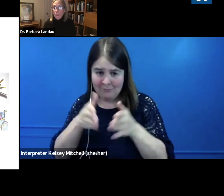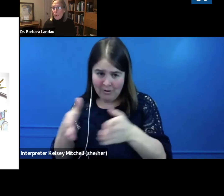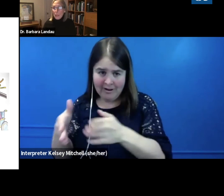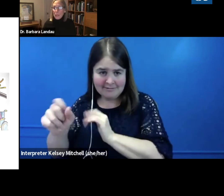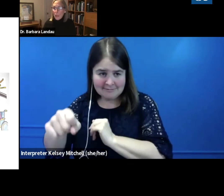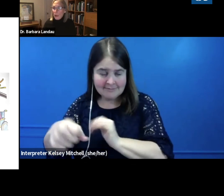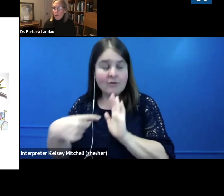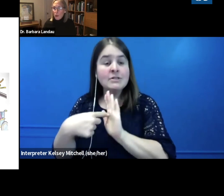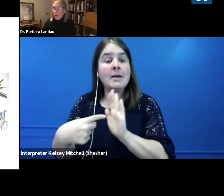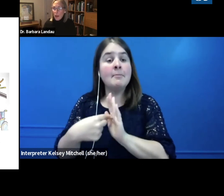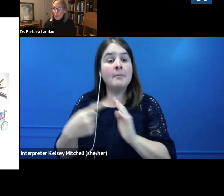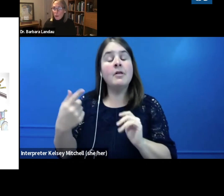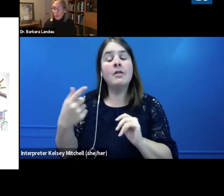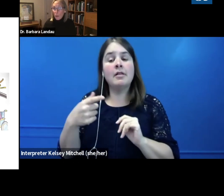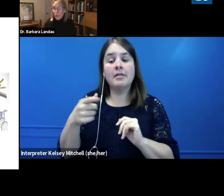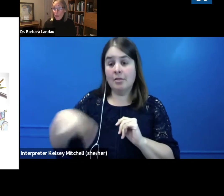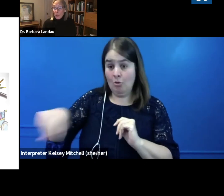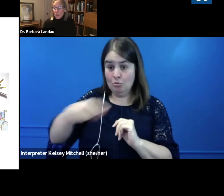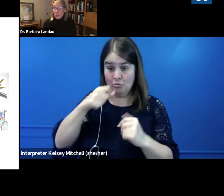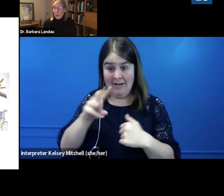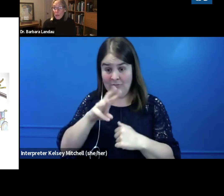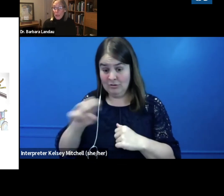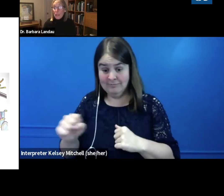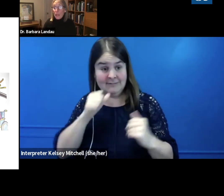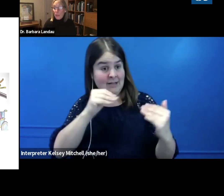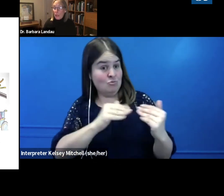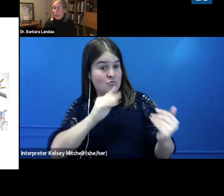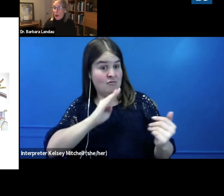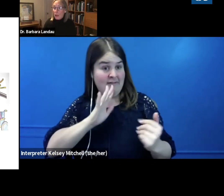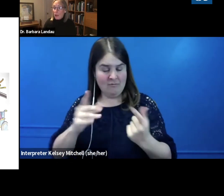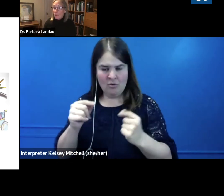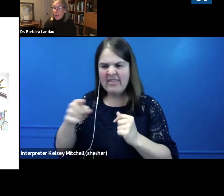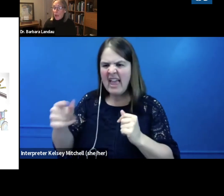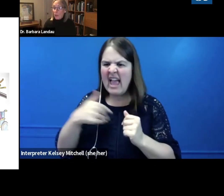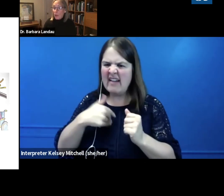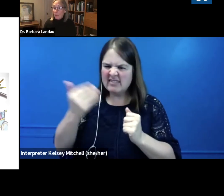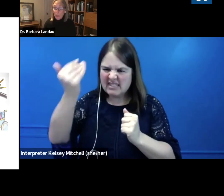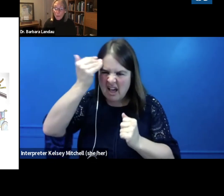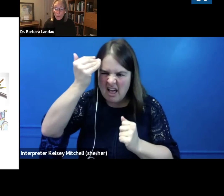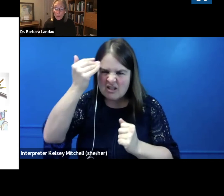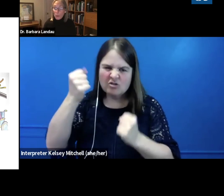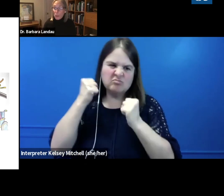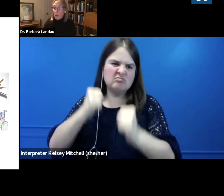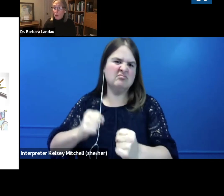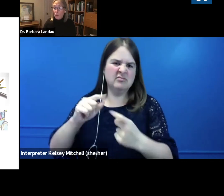what isn't like a four or five year old well this encyclopedic knowledge and